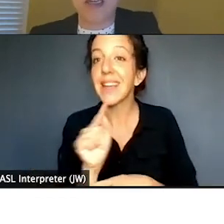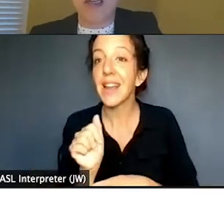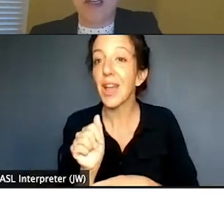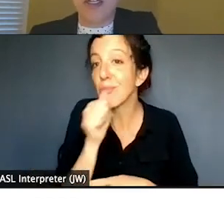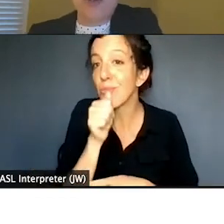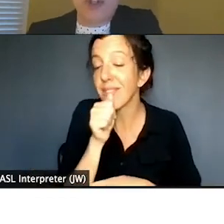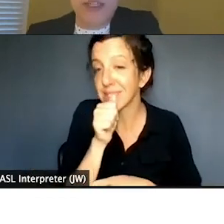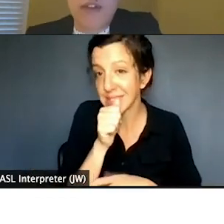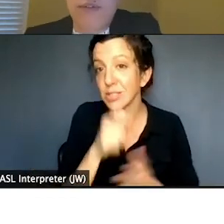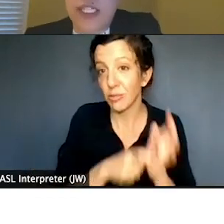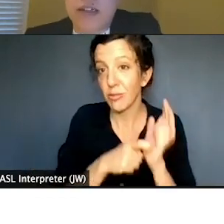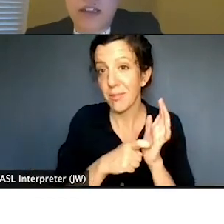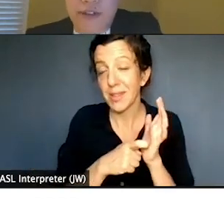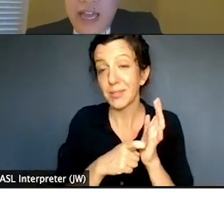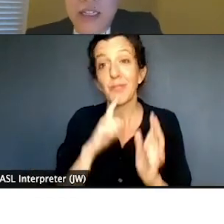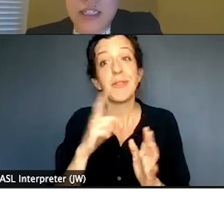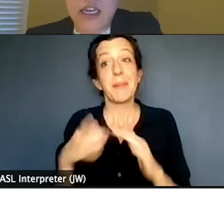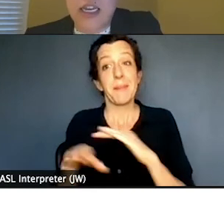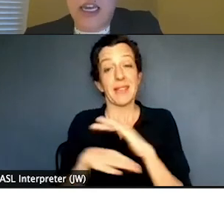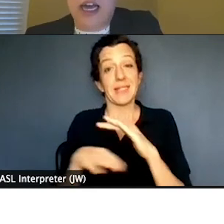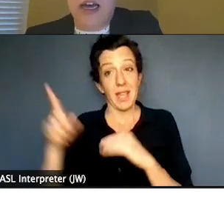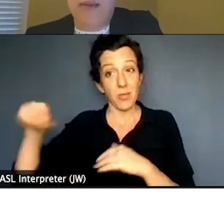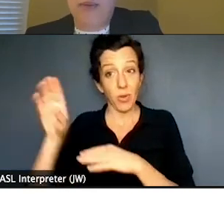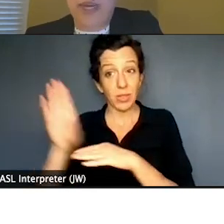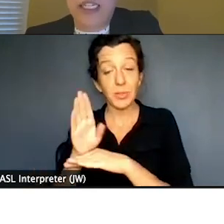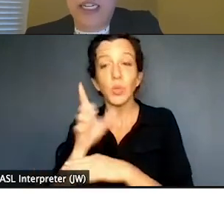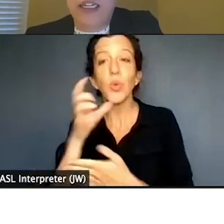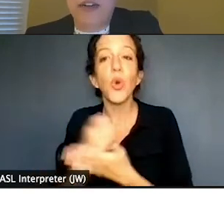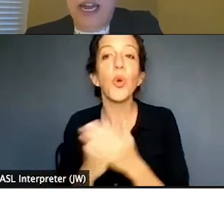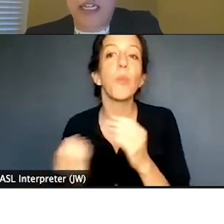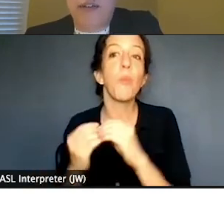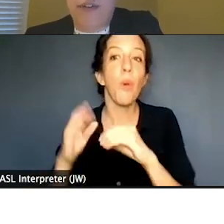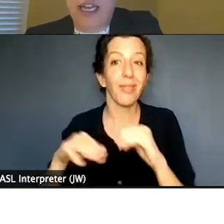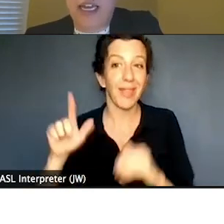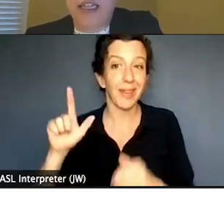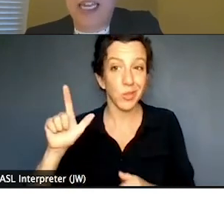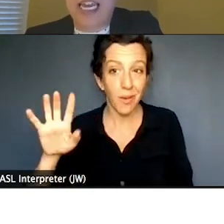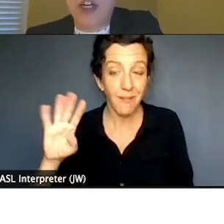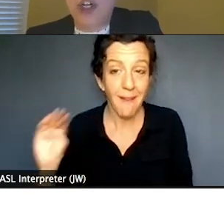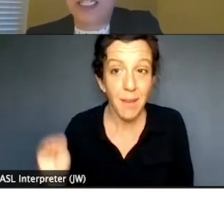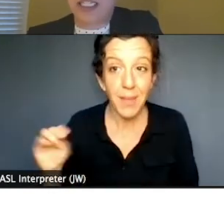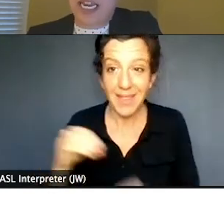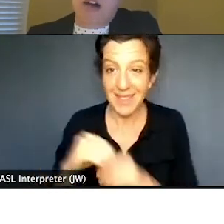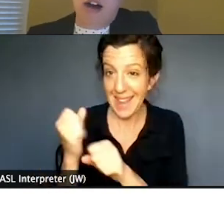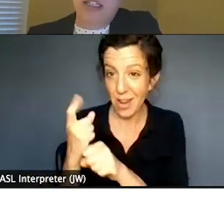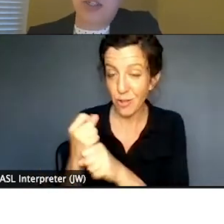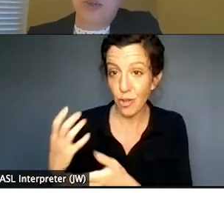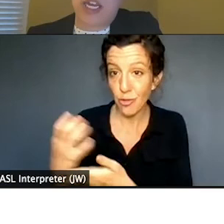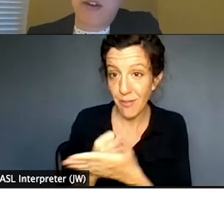So in terms of the fiscal effects, we did identify that the increased state cost associated